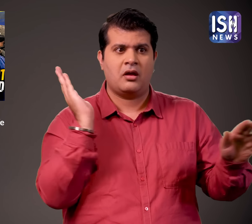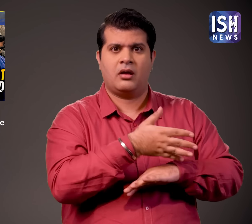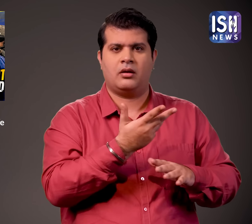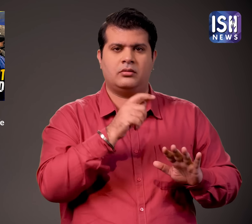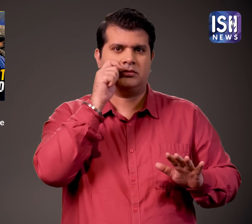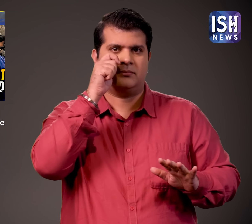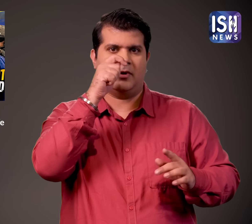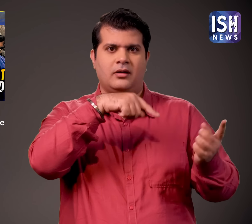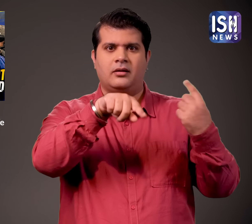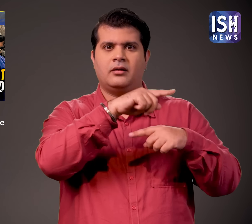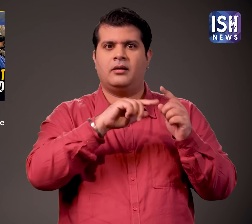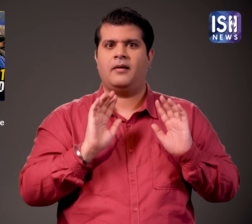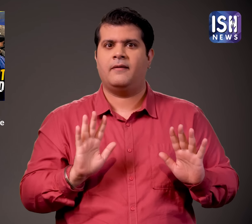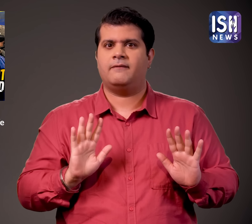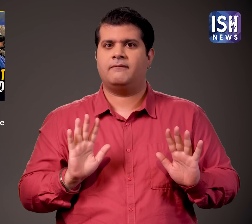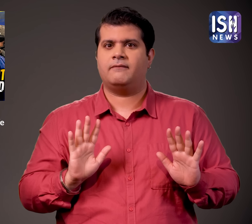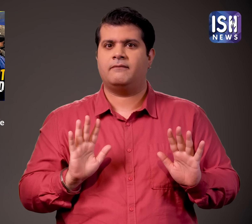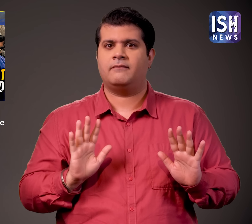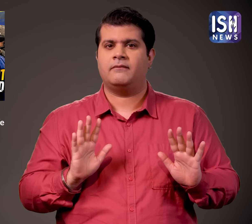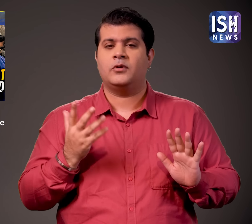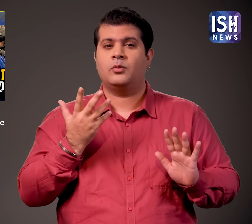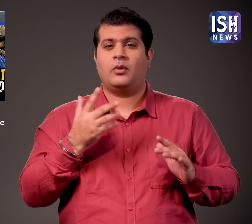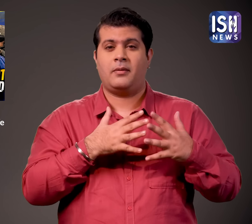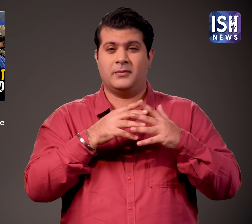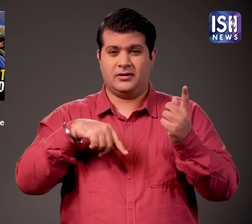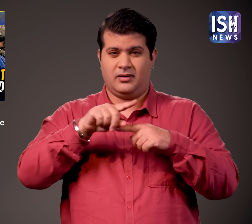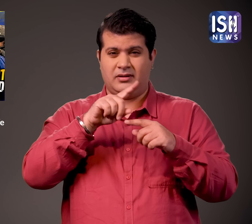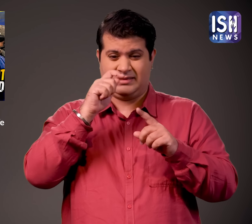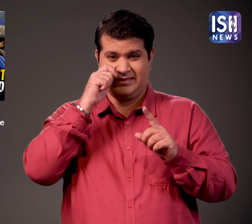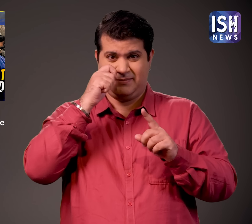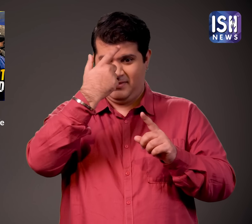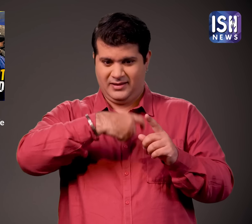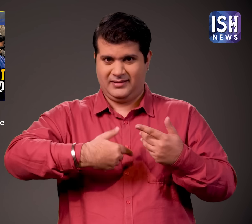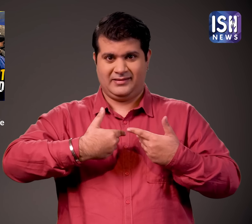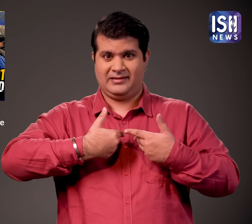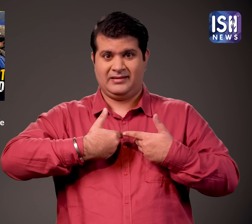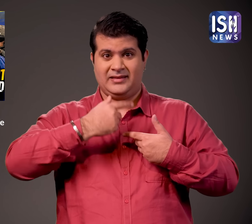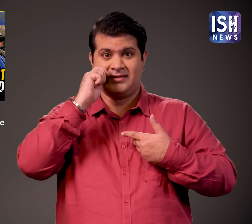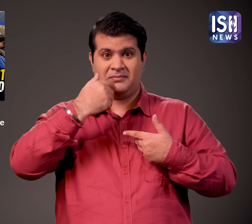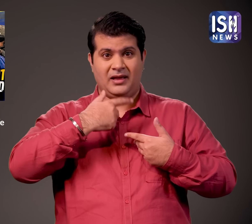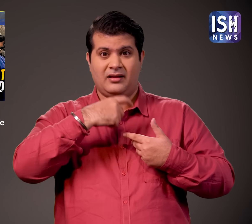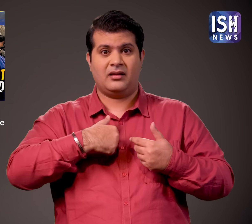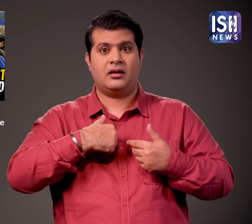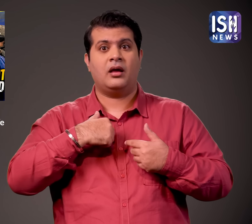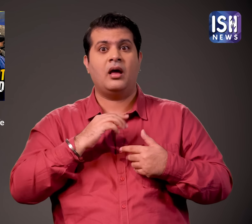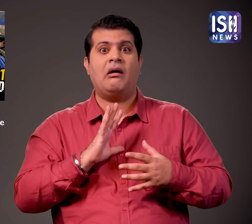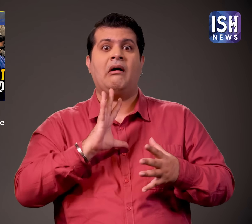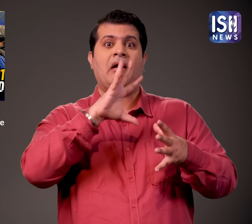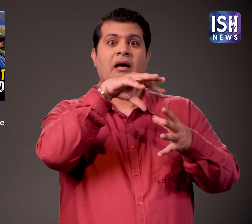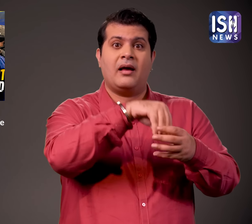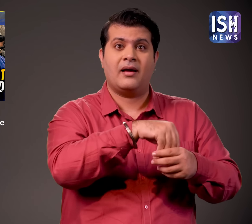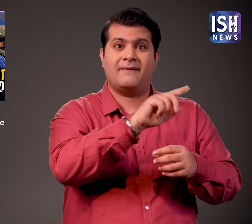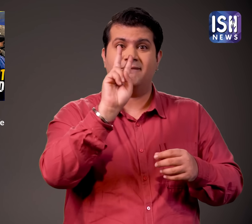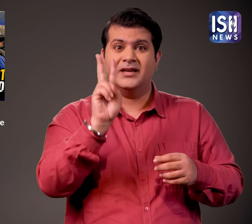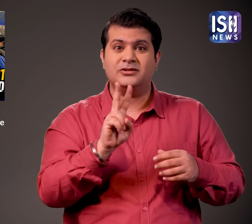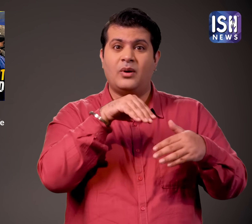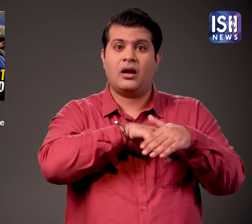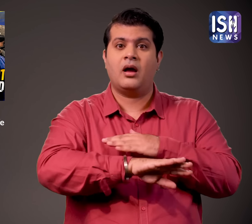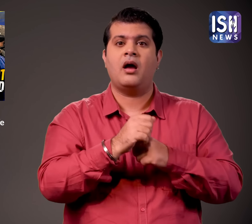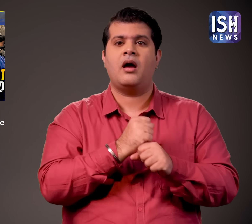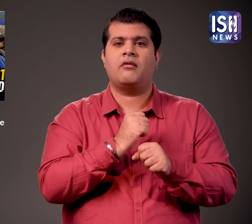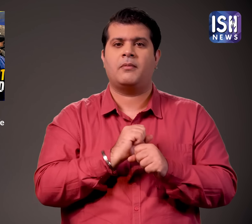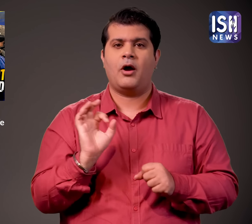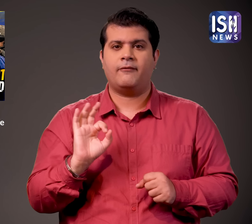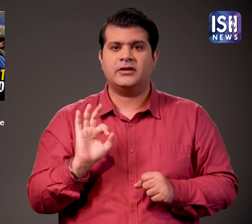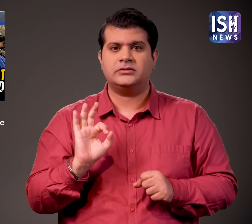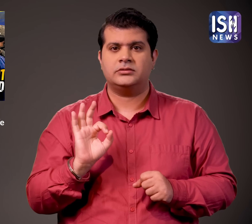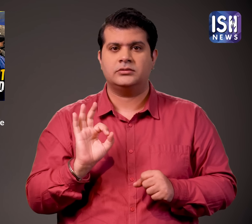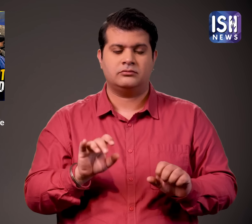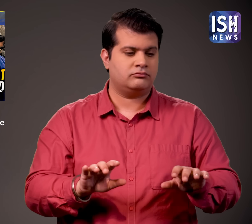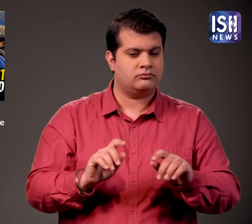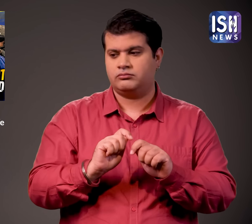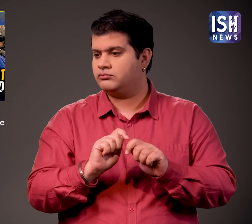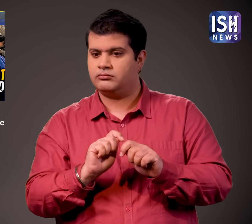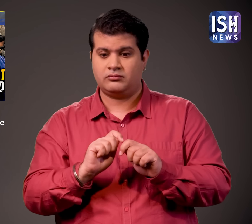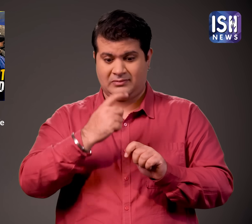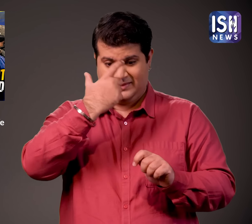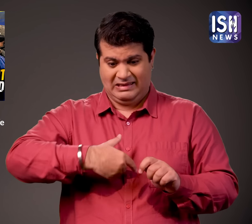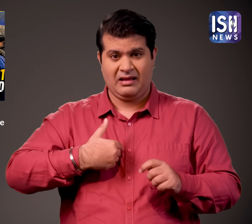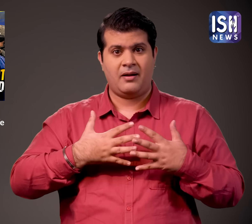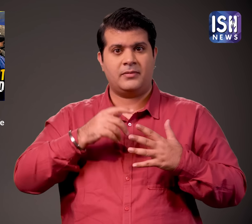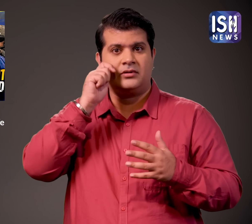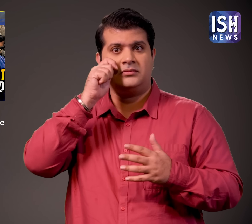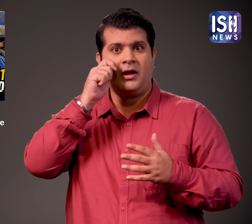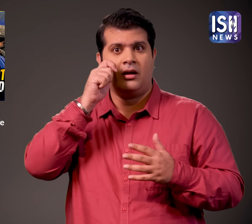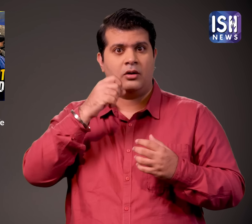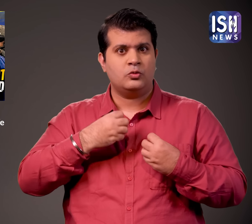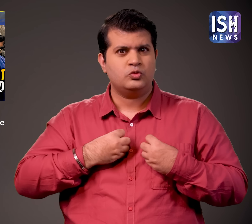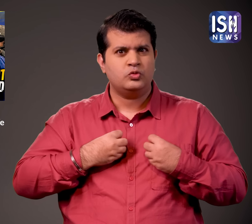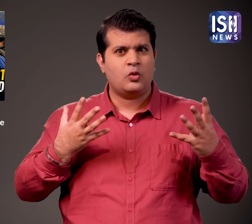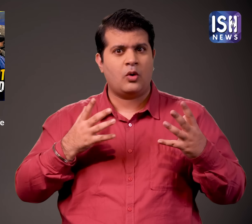The U.S. intelligence agencies, including one spy within the Venezuelan government, shockingly,